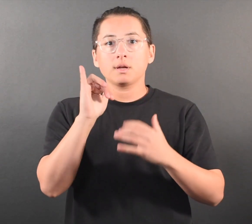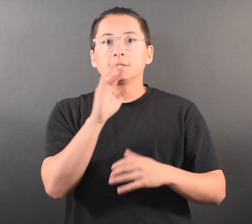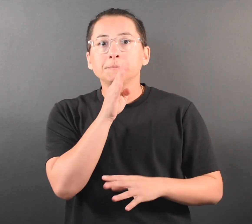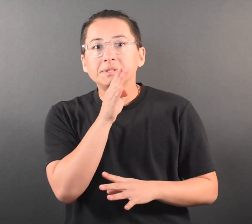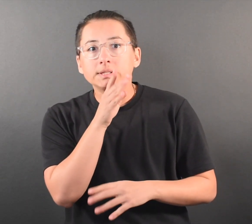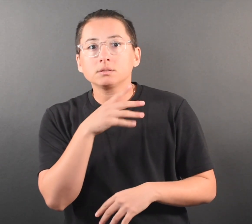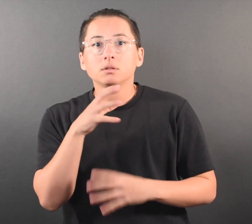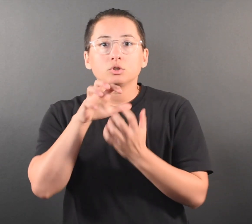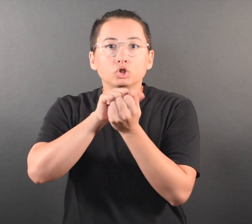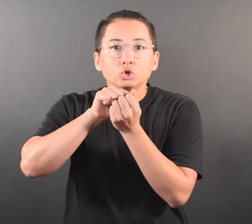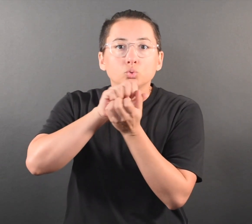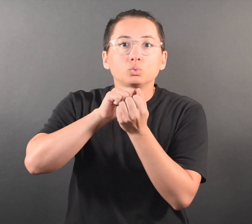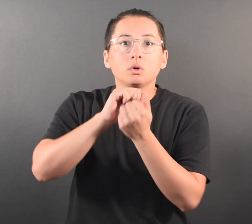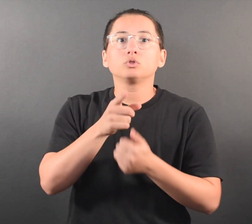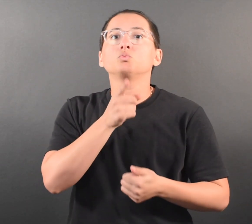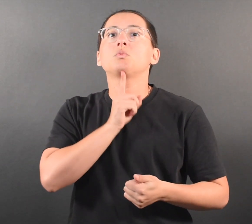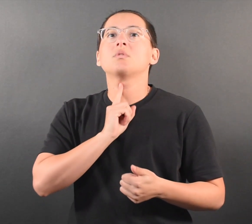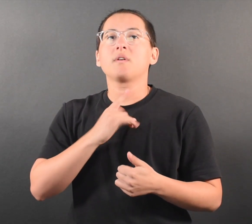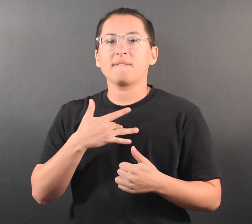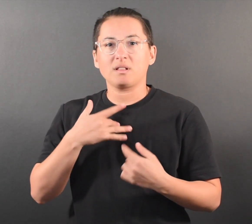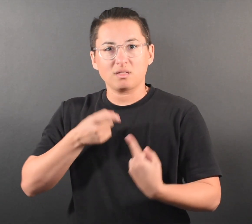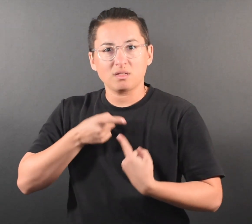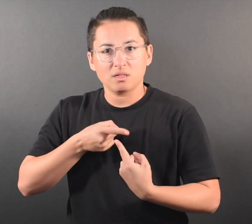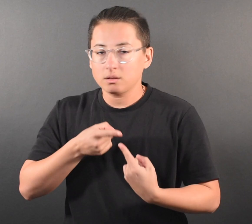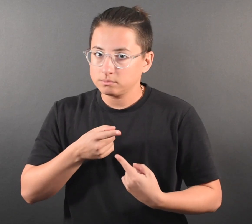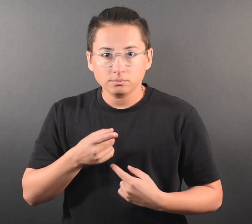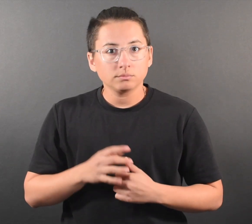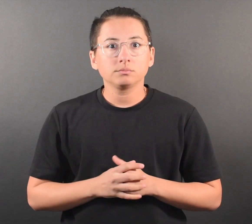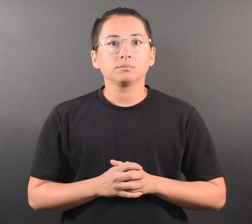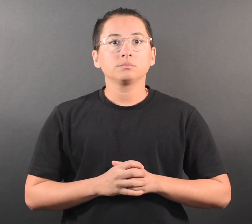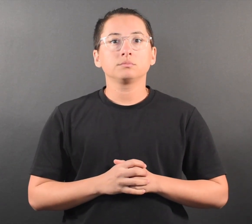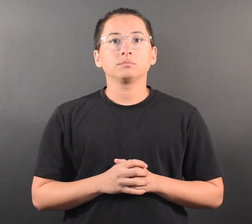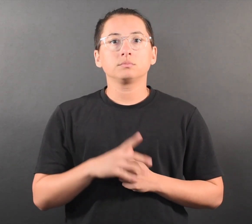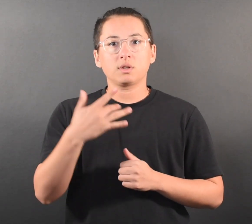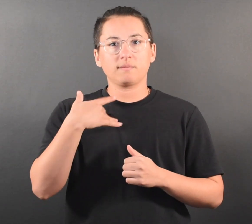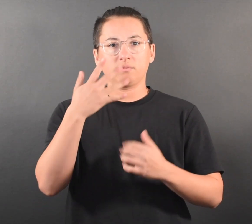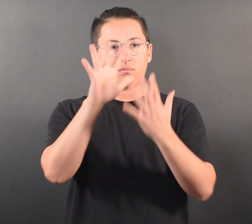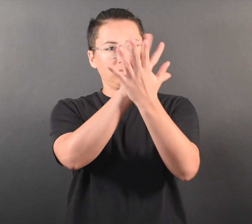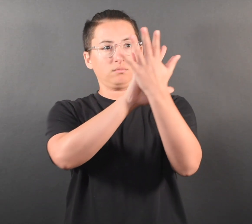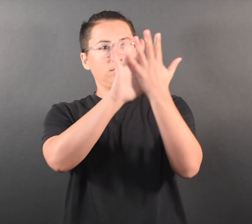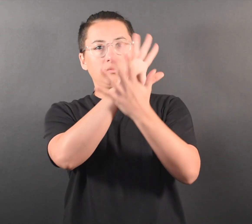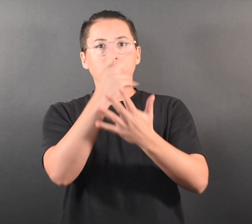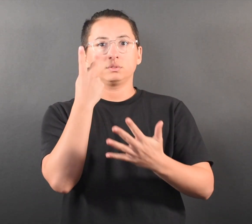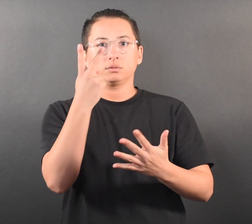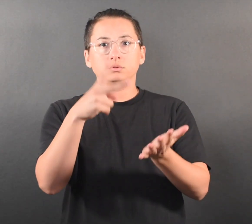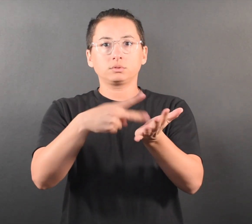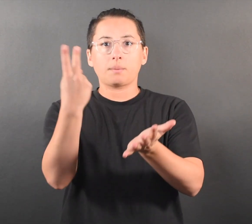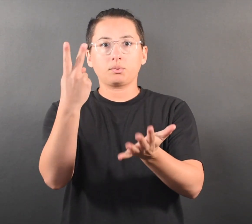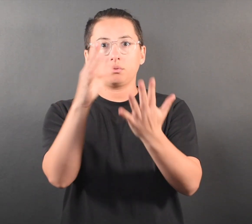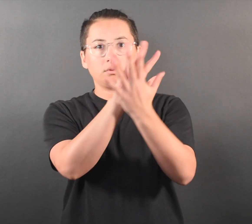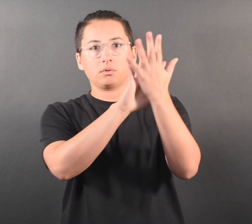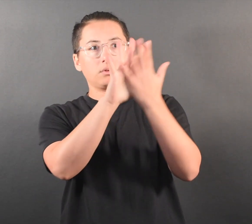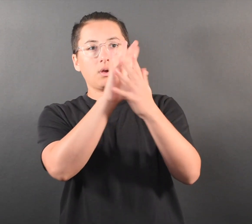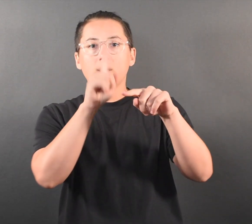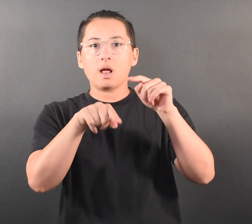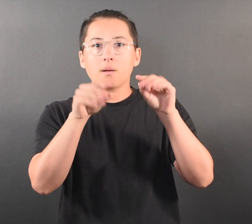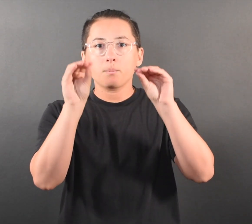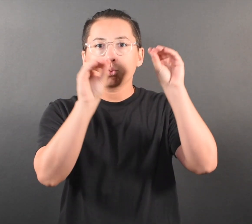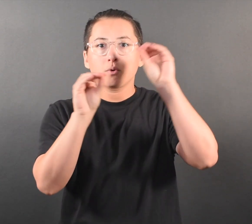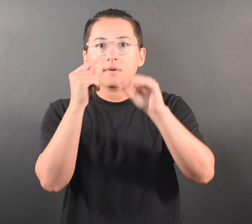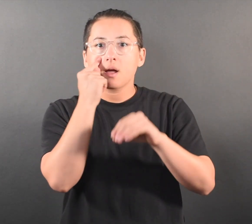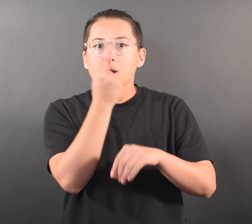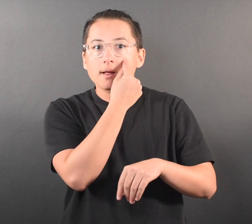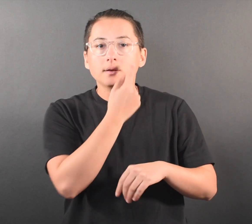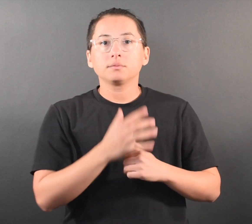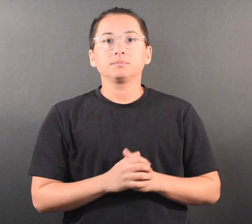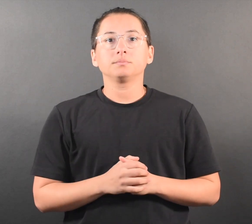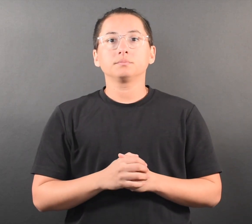including speaking, chewing, or swallowing • Double vision or not being able to move eyes